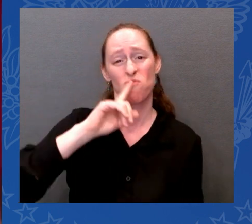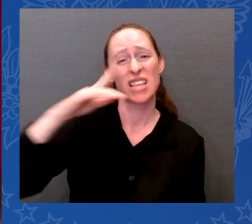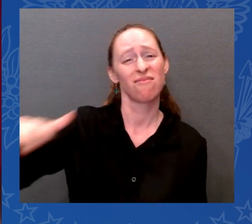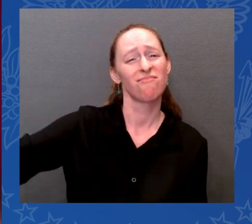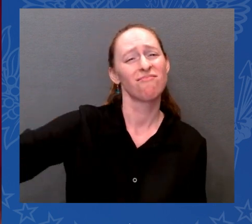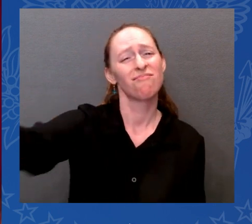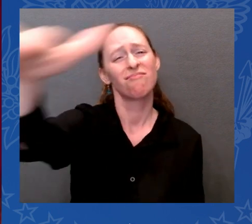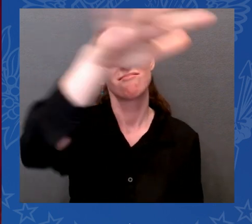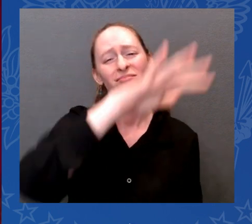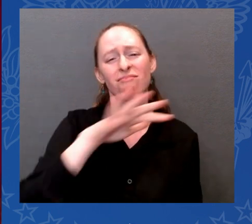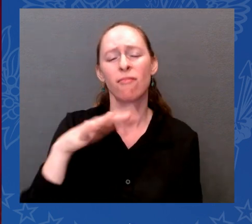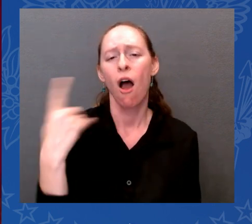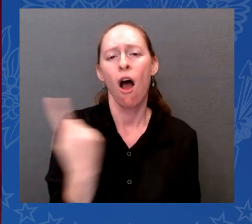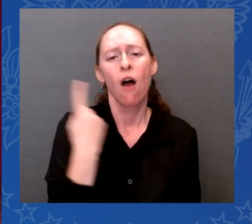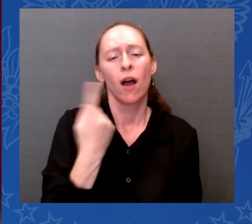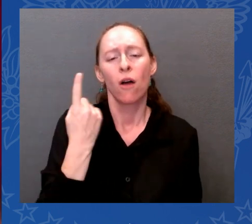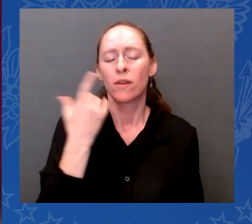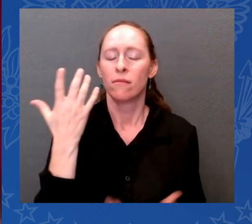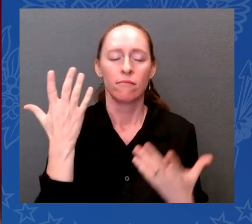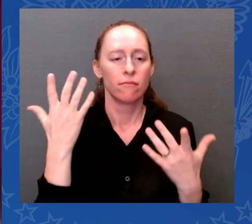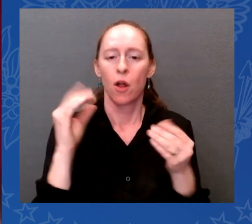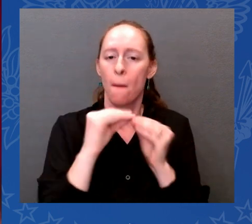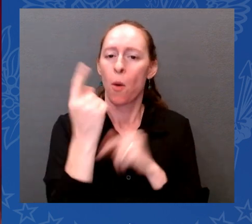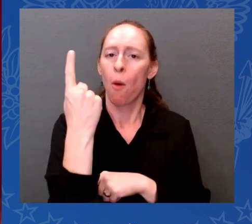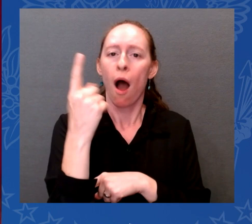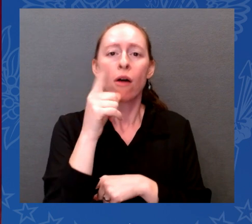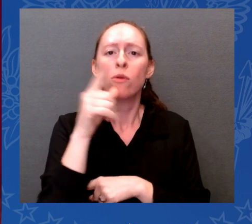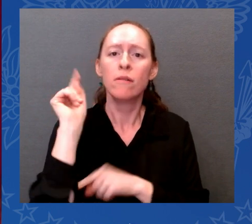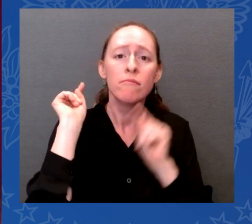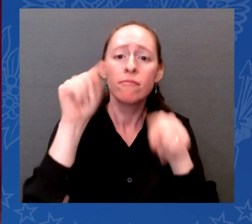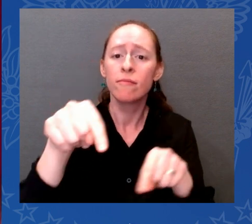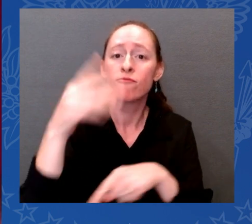No president has ever assumed the nation's highest office